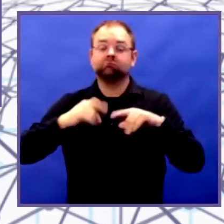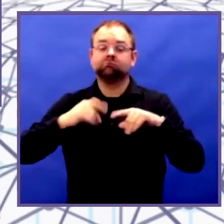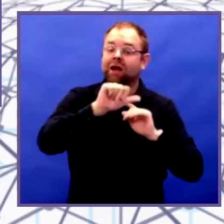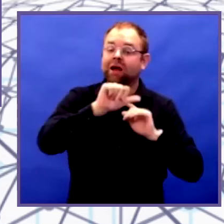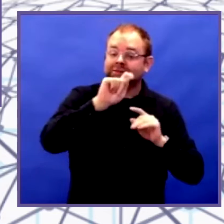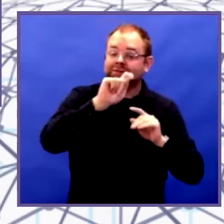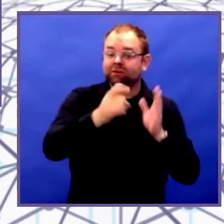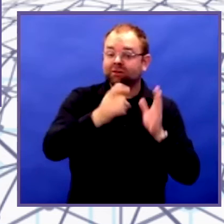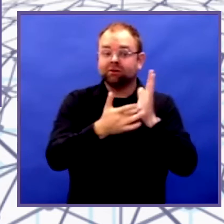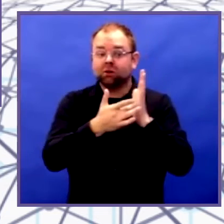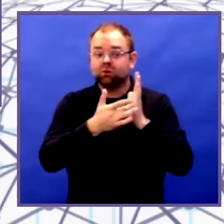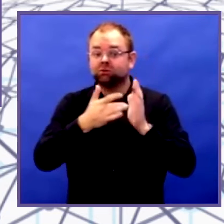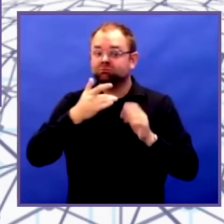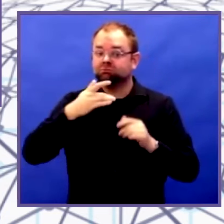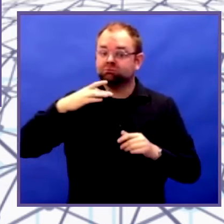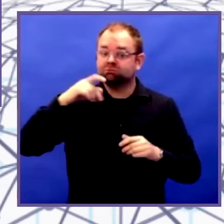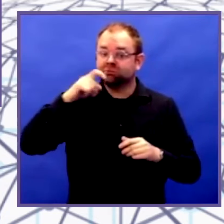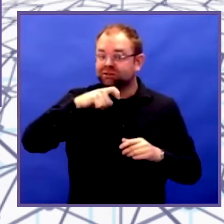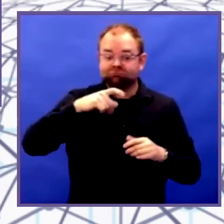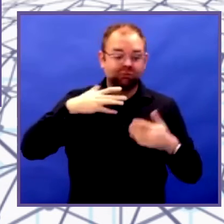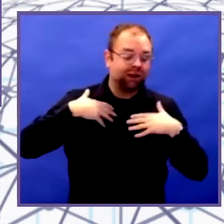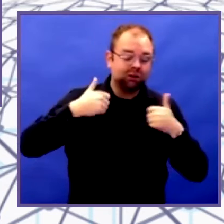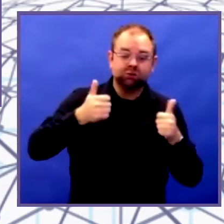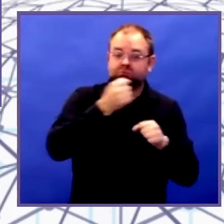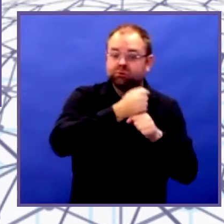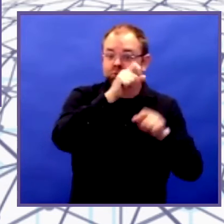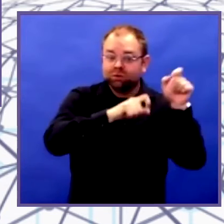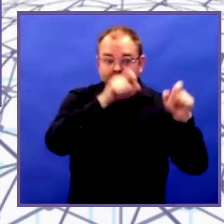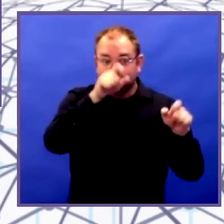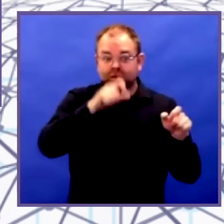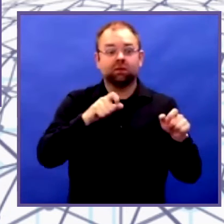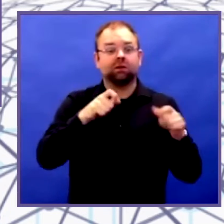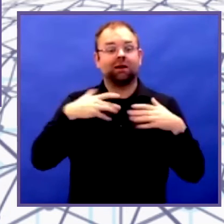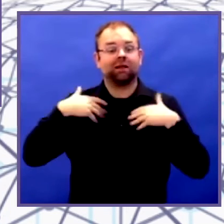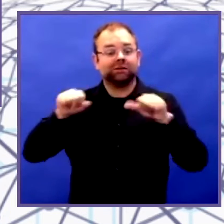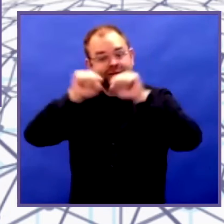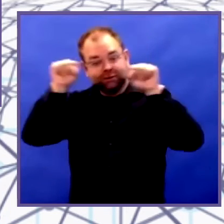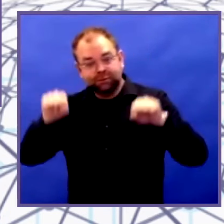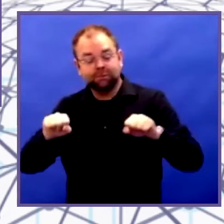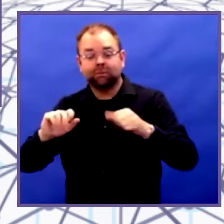We need to step up technical and financial assistance to low and middle income countries